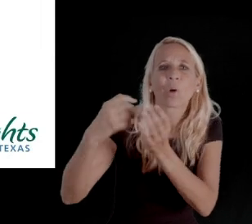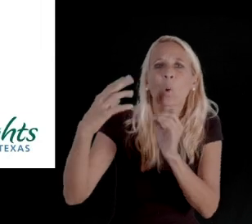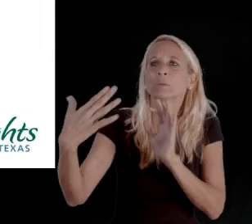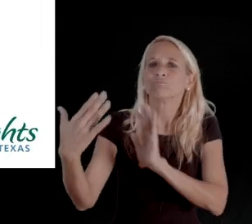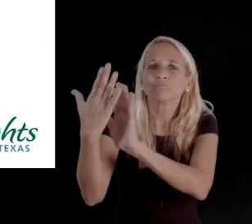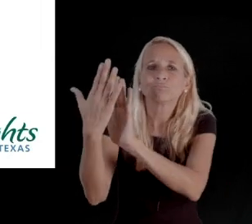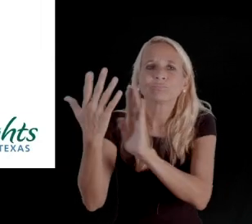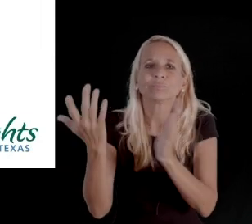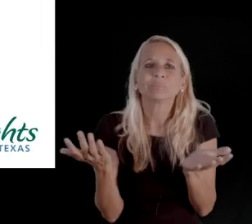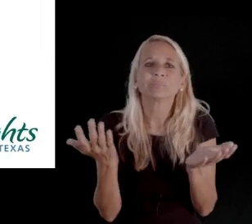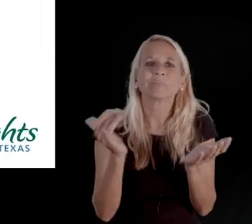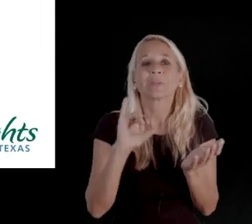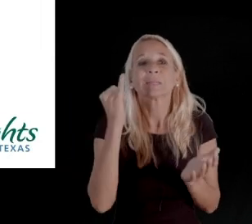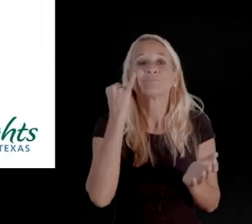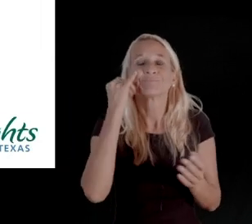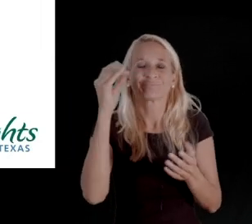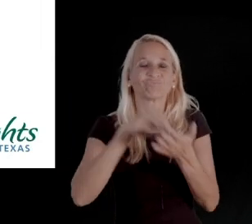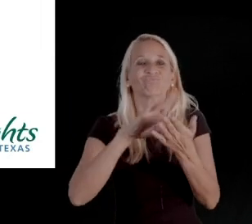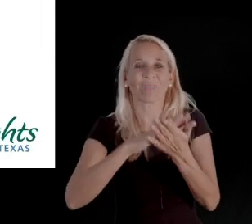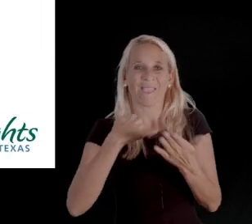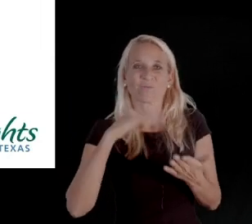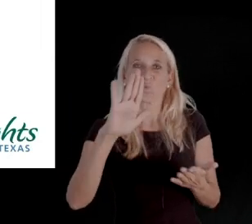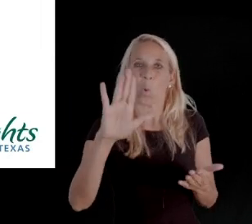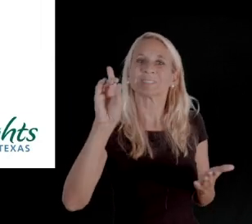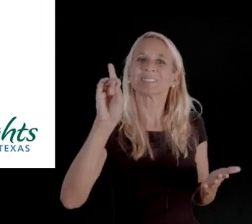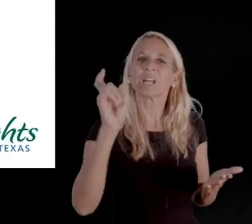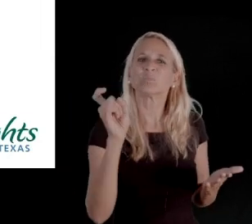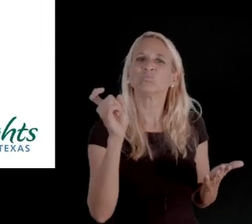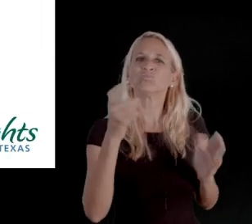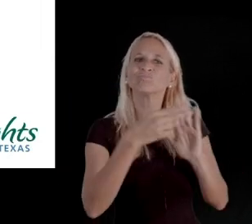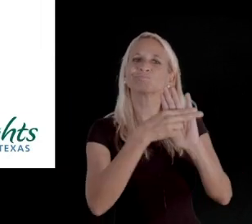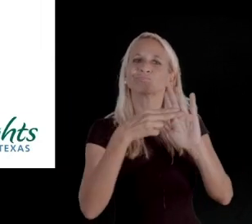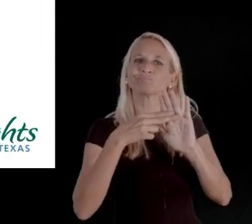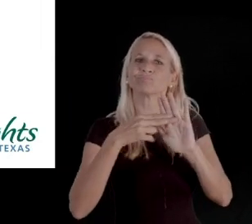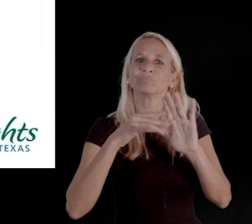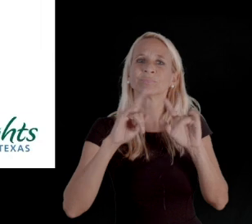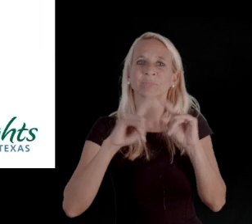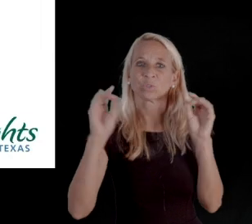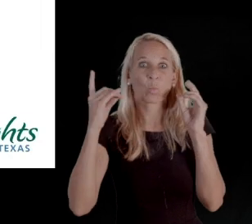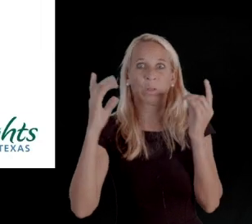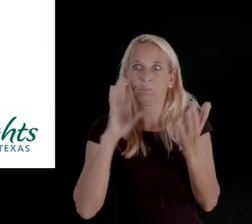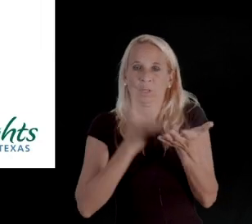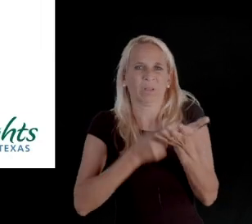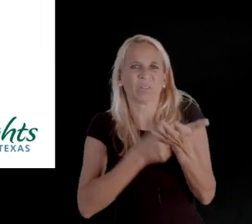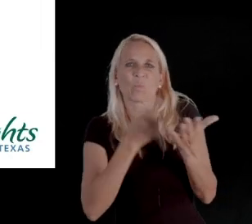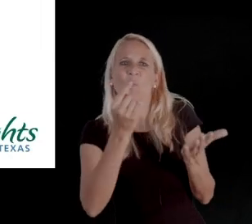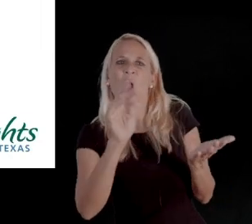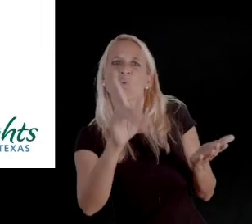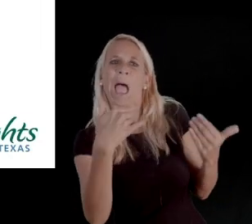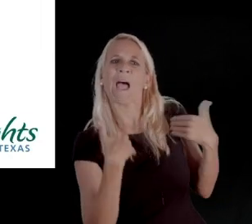contention or argument. Like, it'll have your diagnosis, like, no one's arguing what your diagnosis are. Those are just facts.